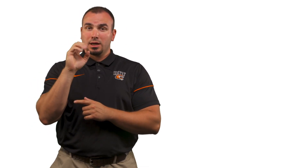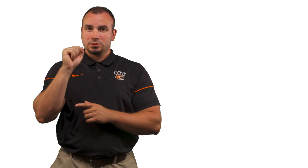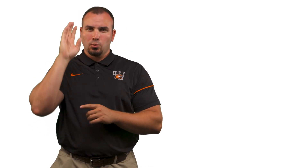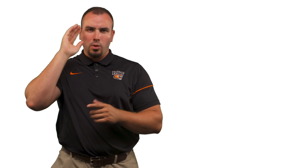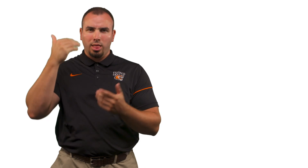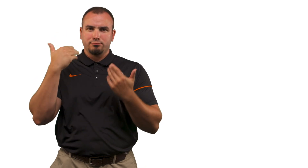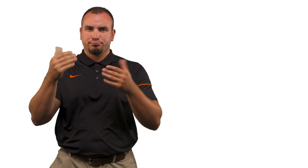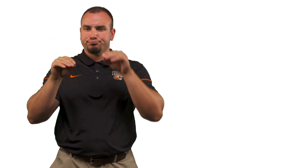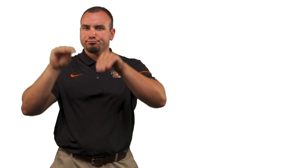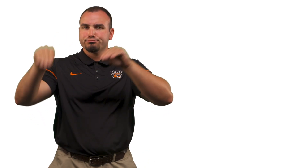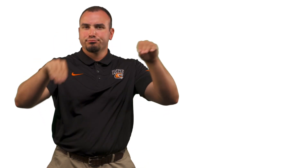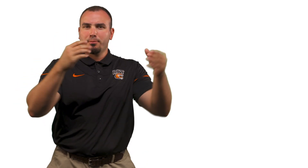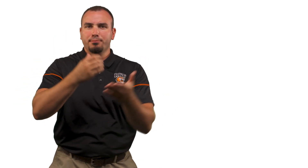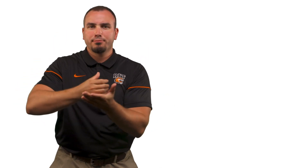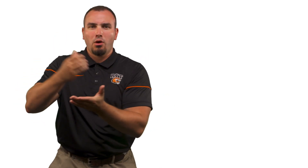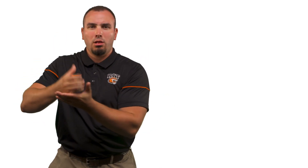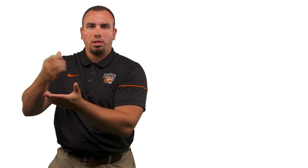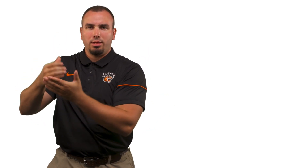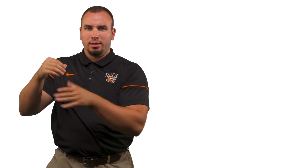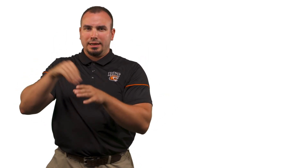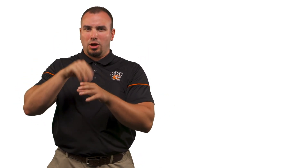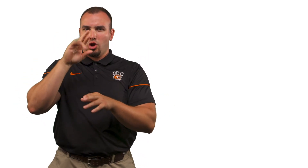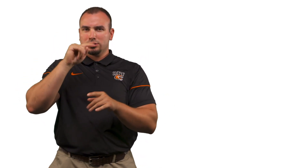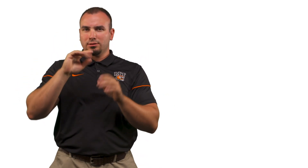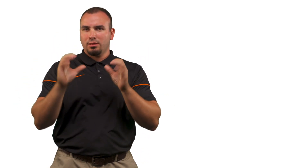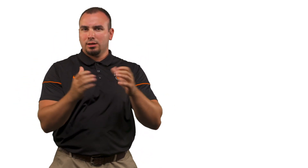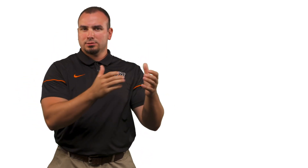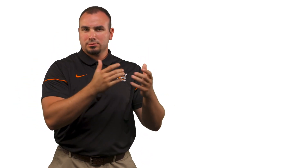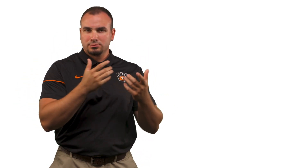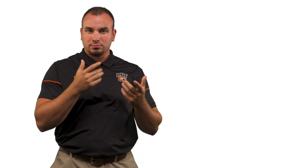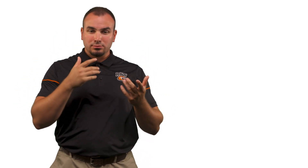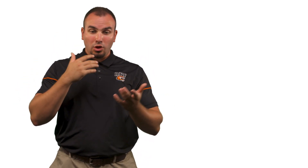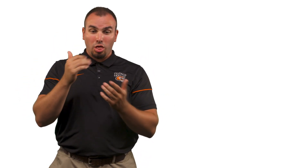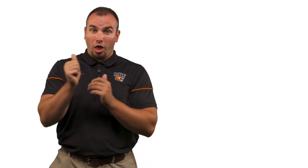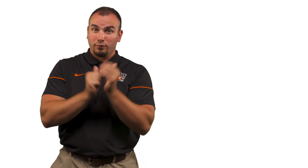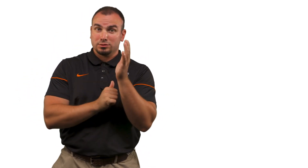FMS will place bottles in RIT learning spaces.